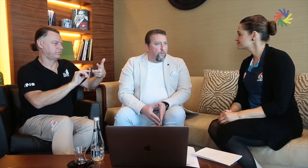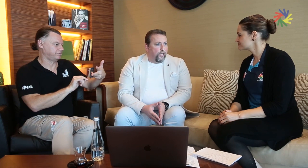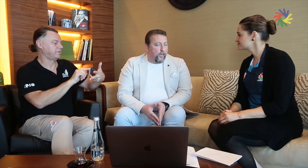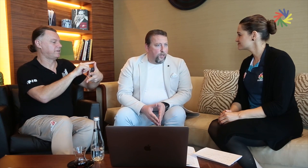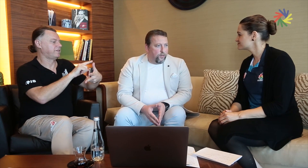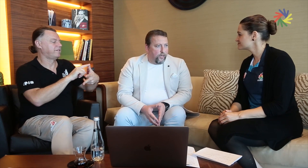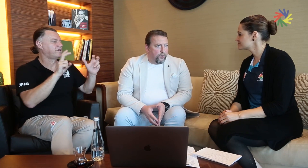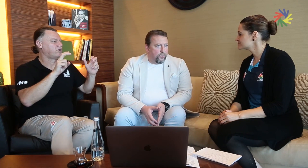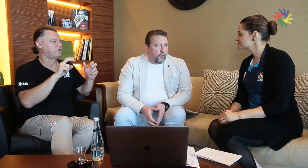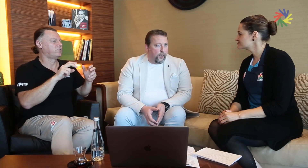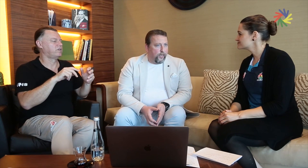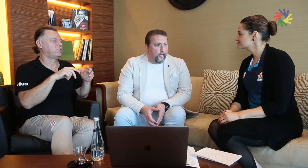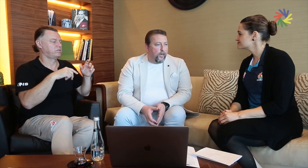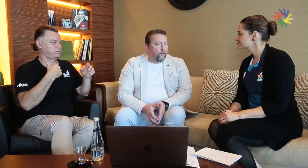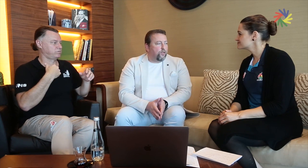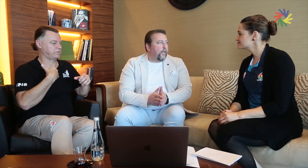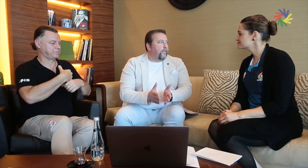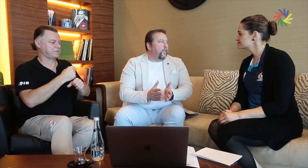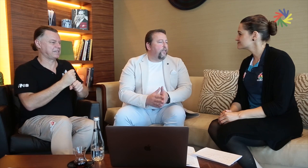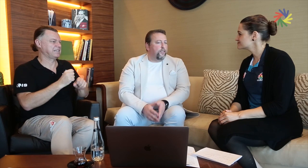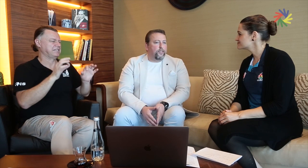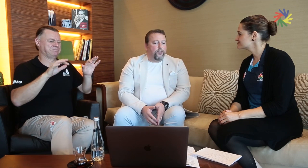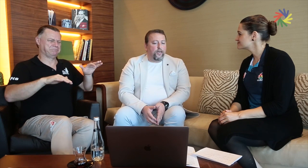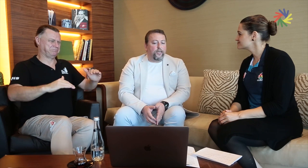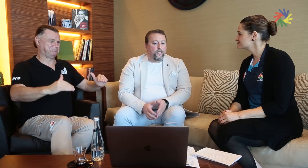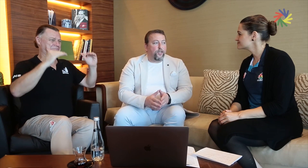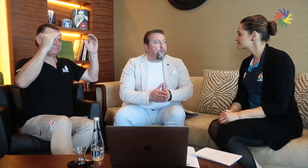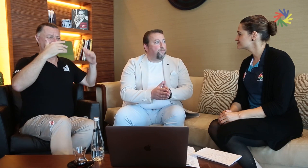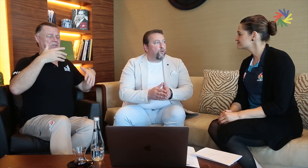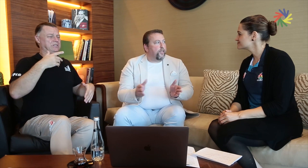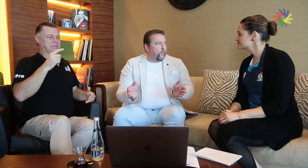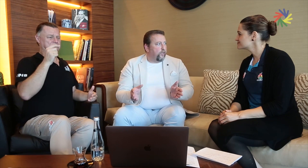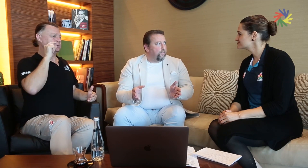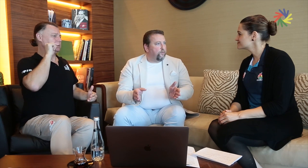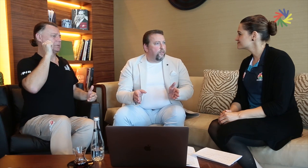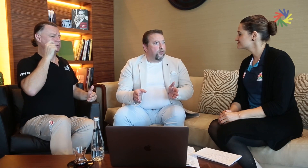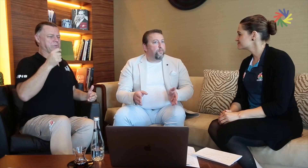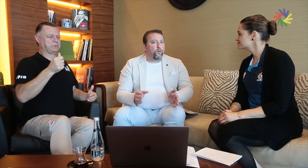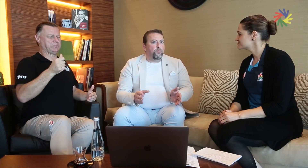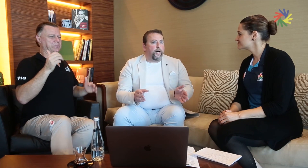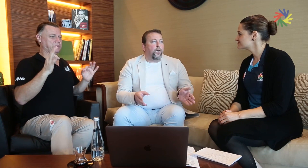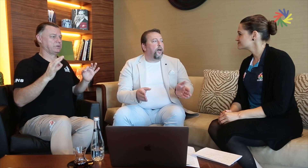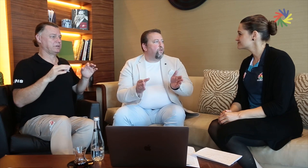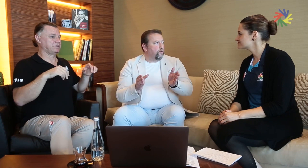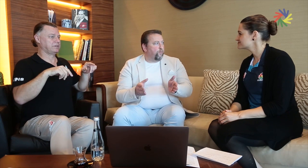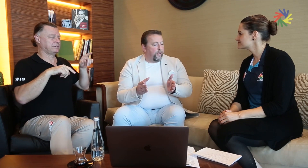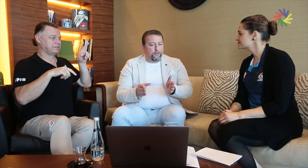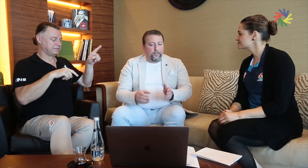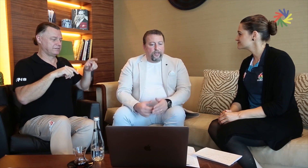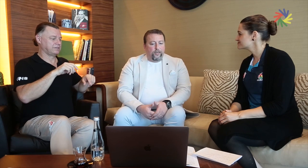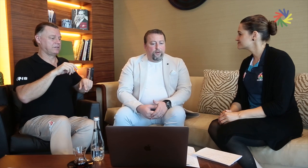for accreditation can be between 2-3 hours,